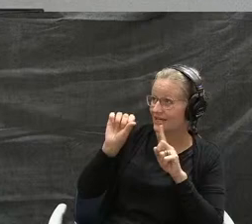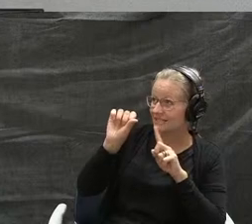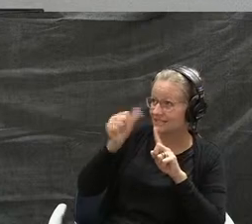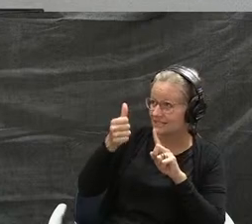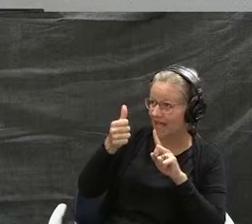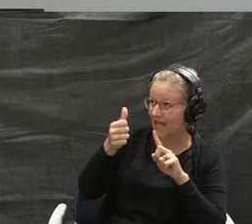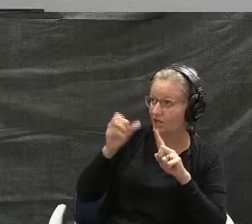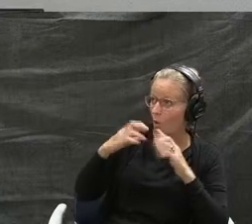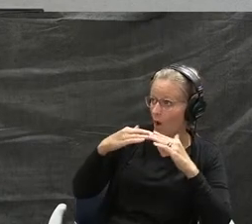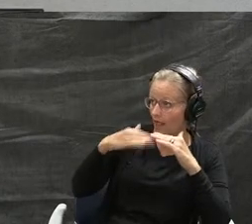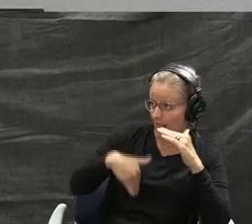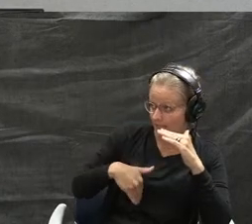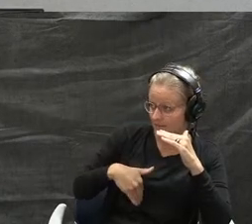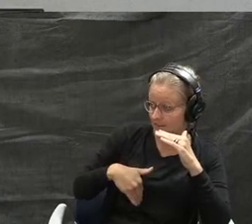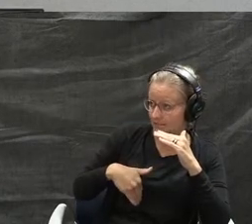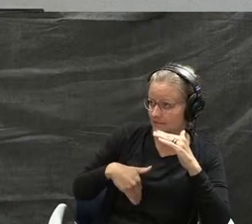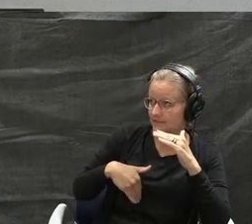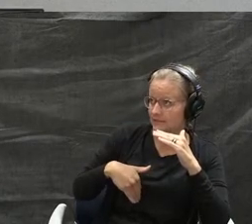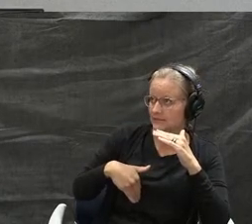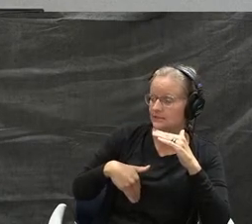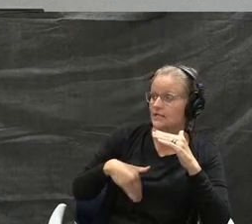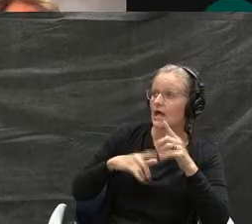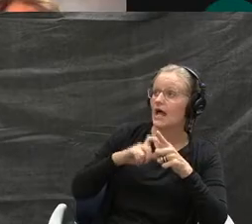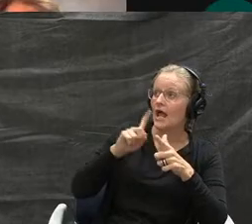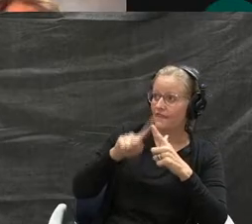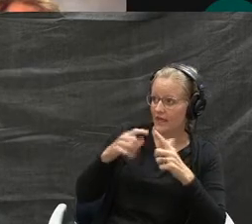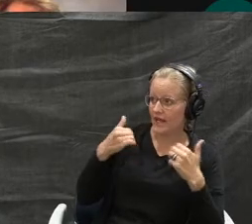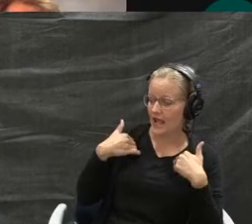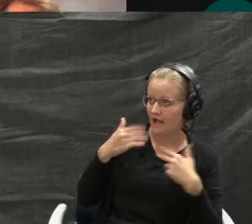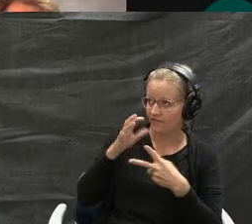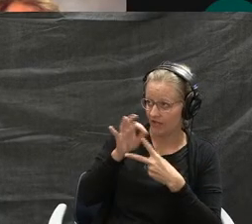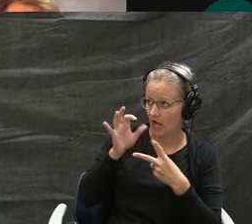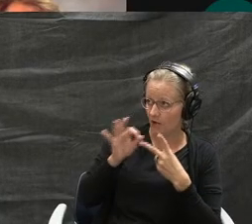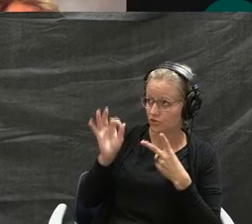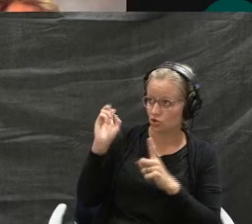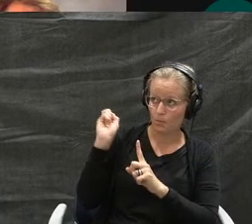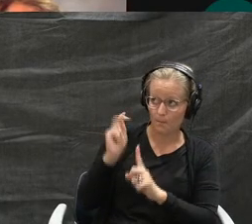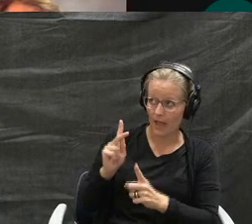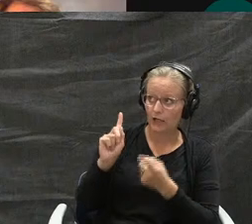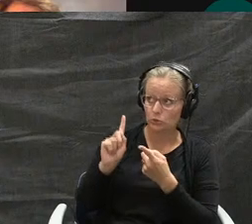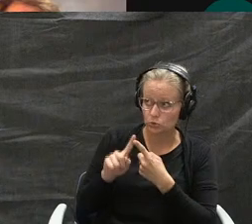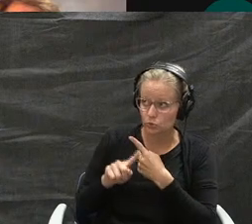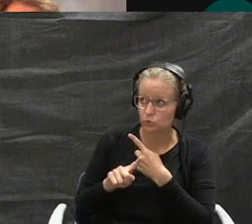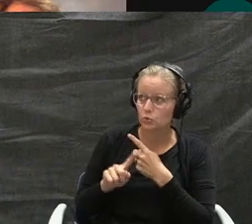turning the corner was 10 or less than we would have the optionality to go back to.